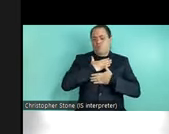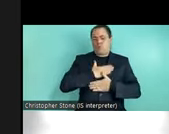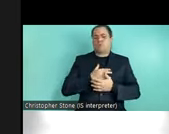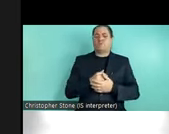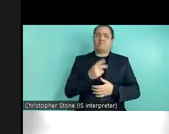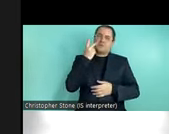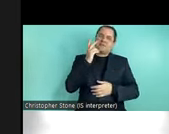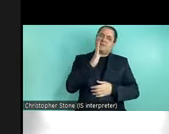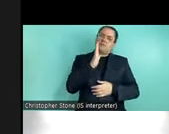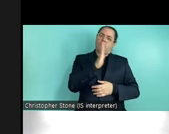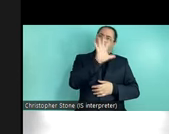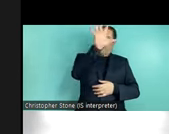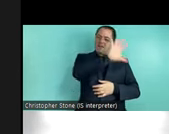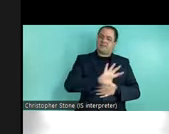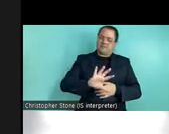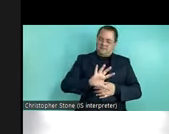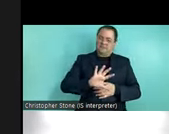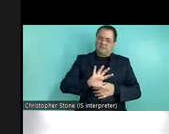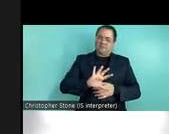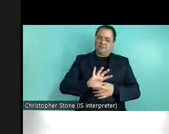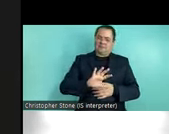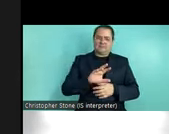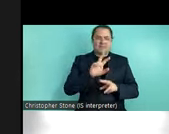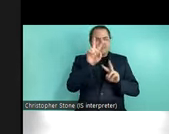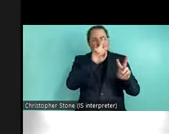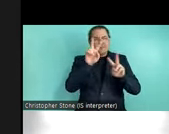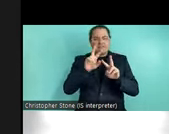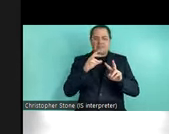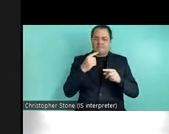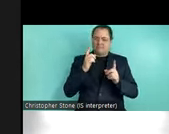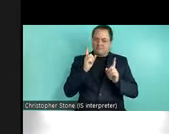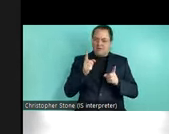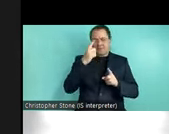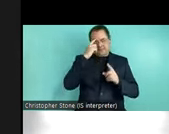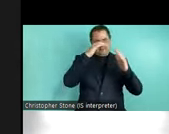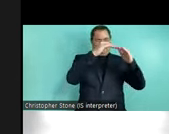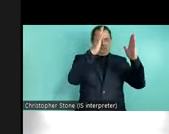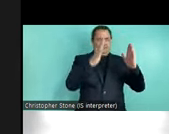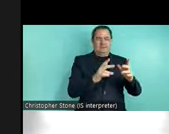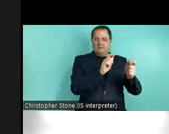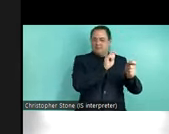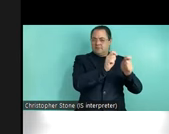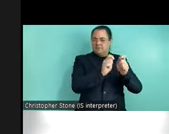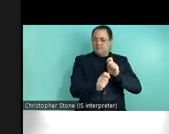15:12:10 We have to sort of re engineer, our side to make the ball disability for it in